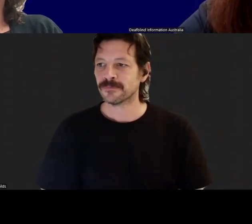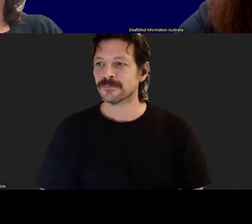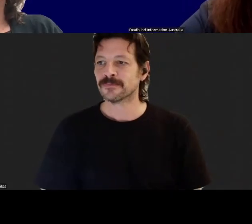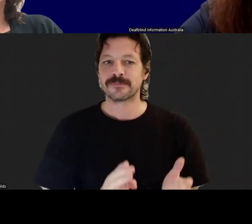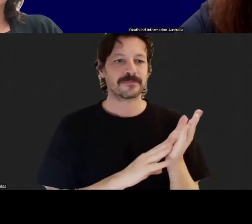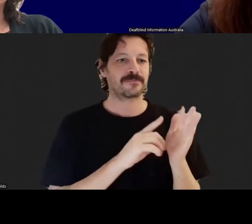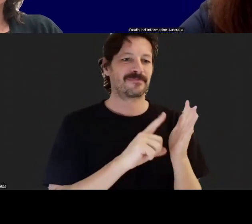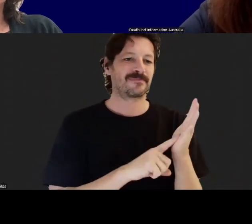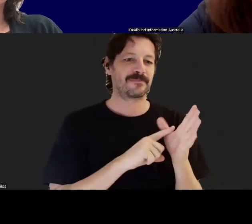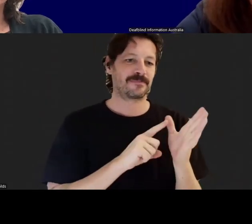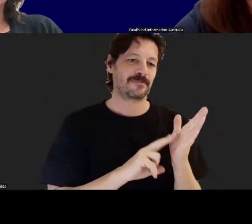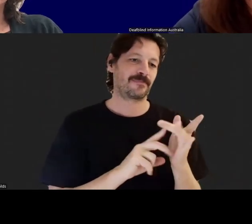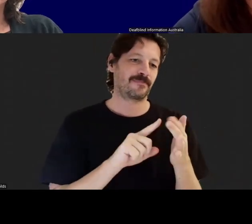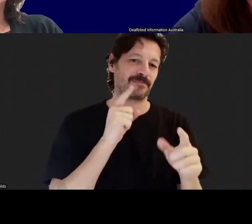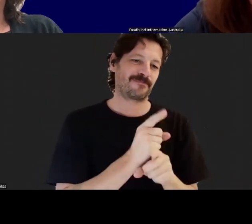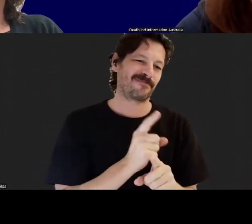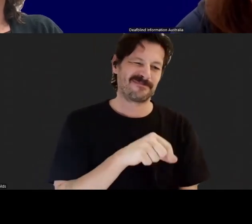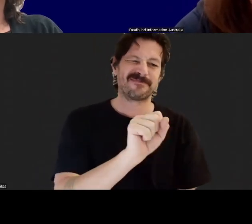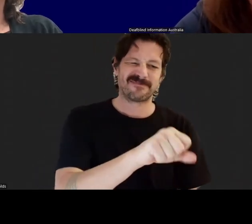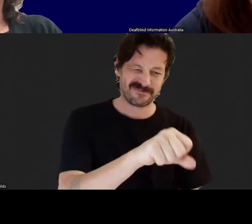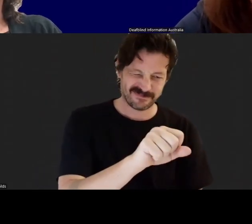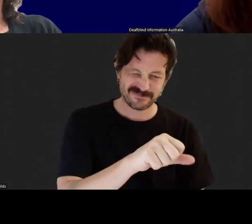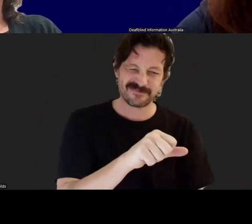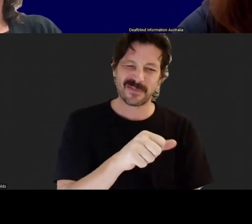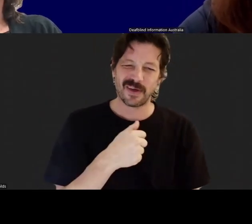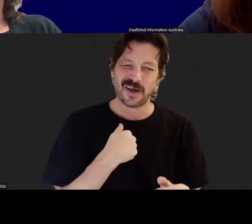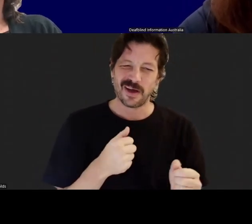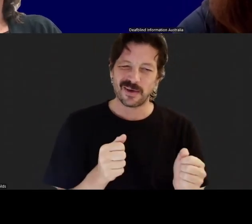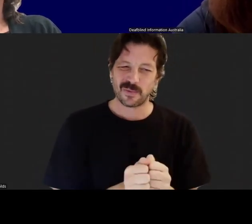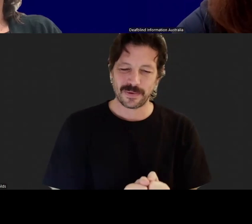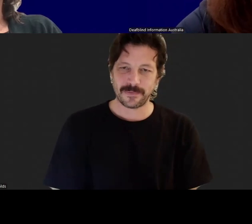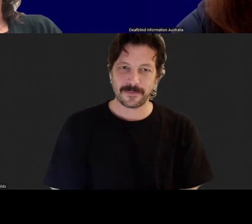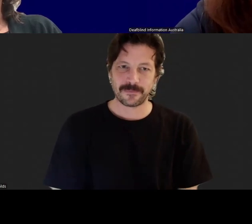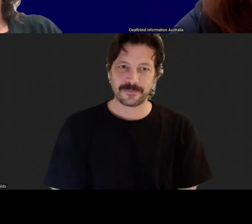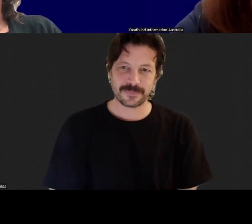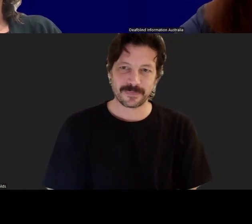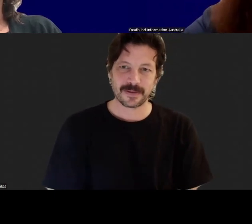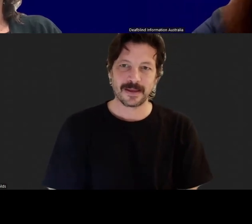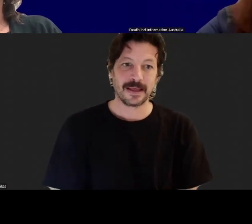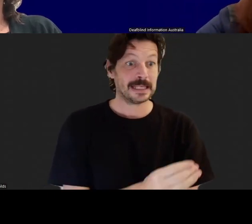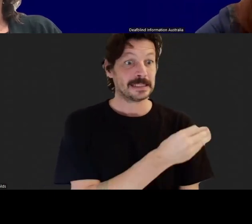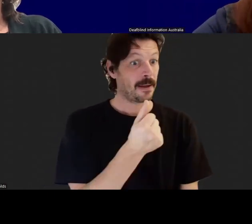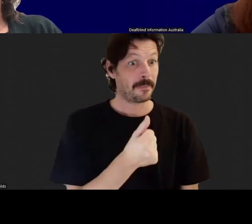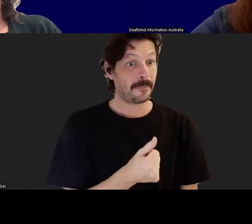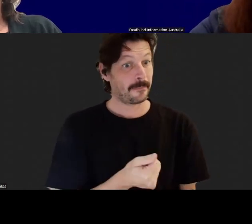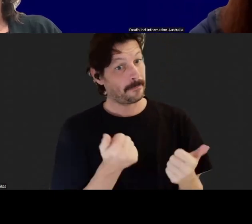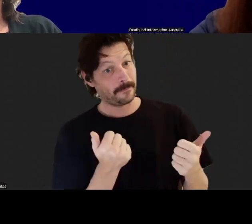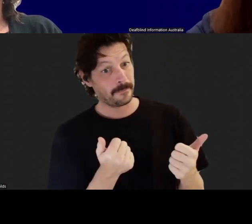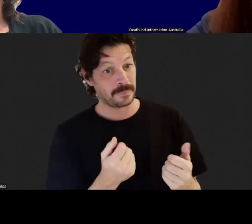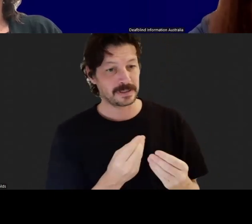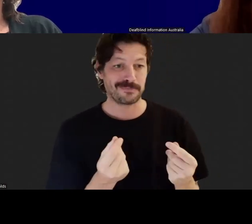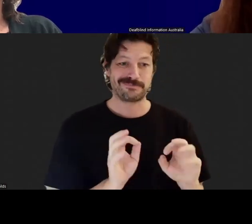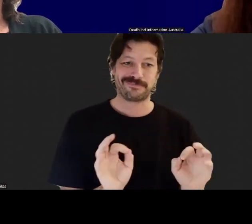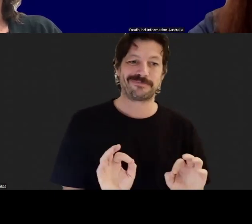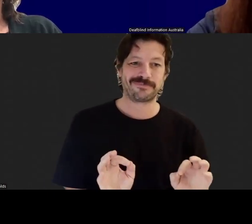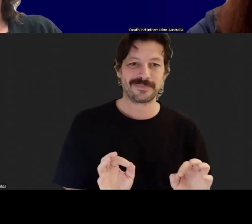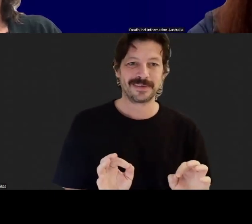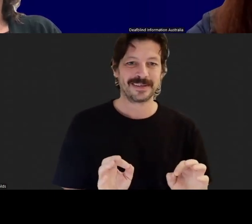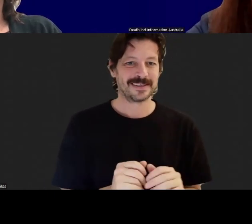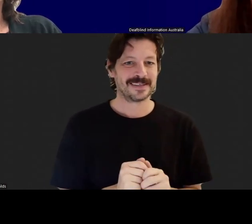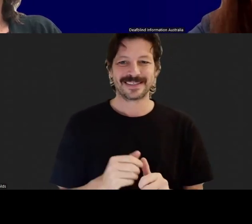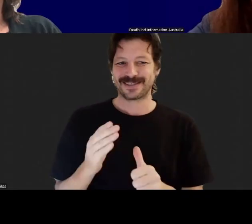Yes it's definitely grey and a little bit hit and miss if your arguments land with the particular